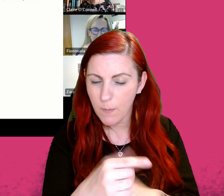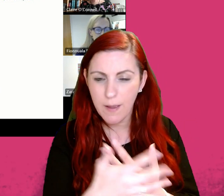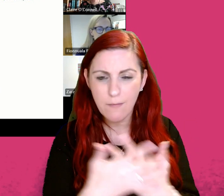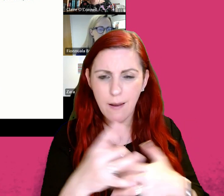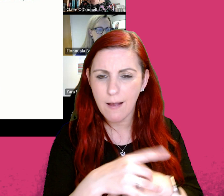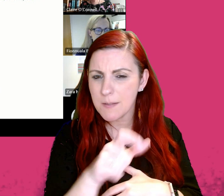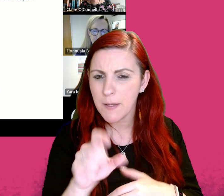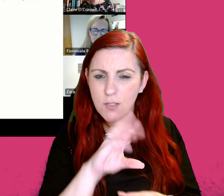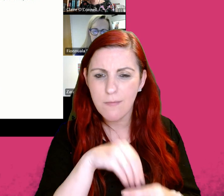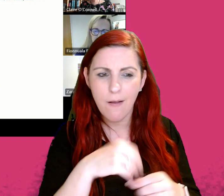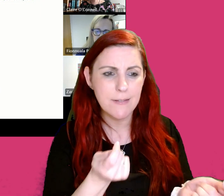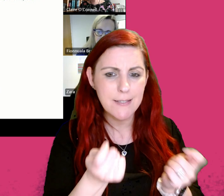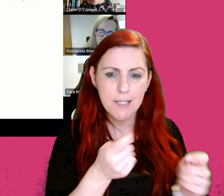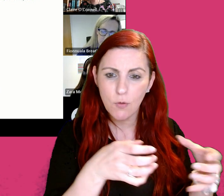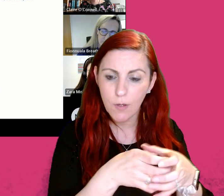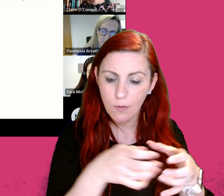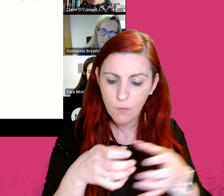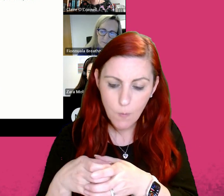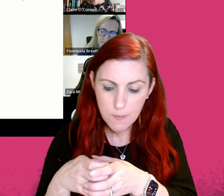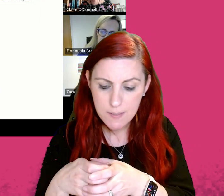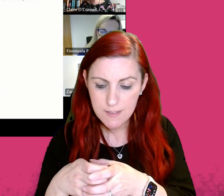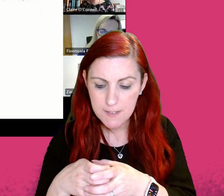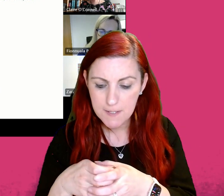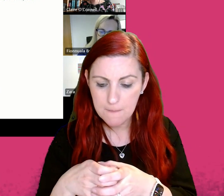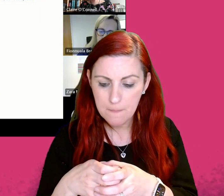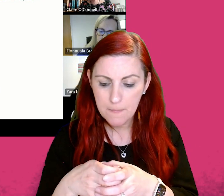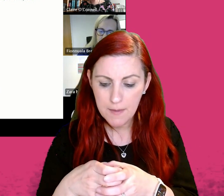groups and it's really wonderful to hear their perspectives and then really importantly talking